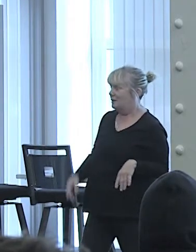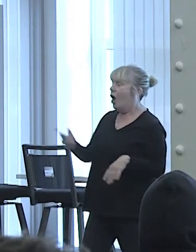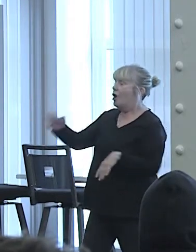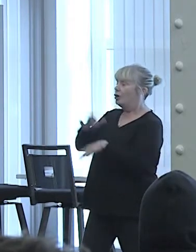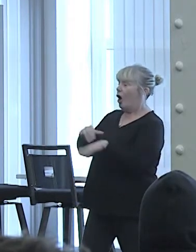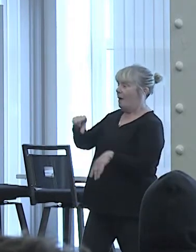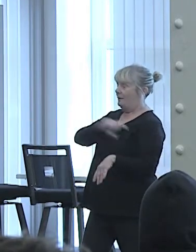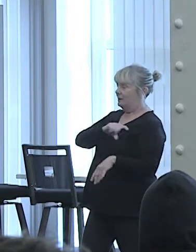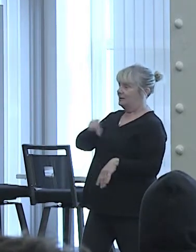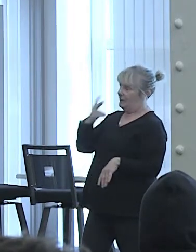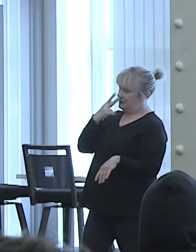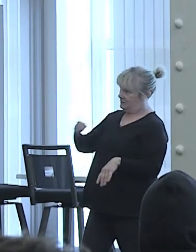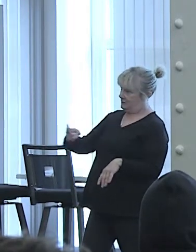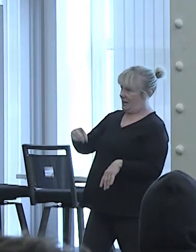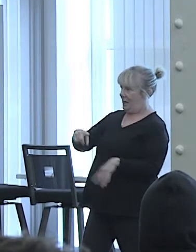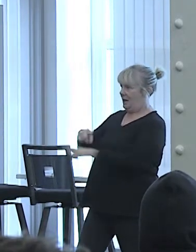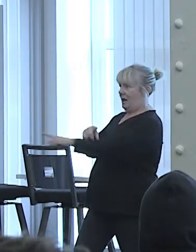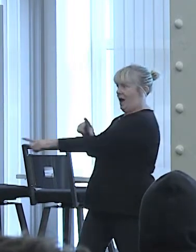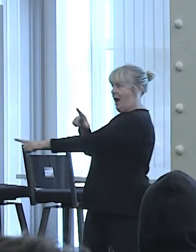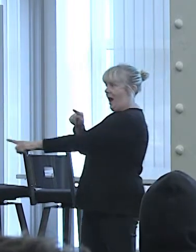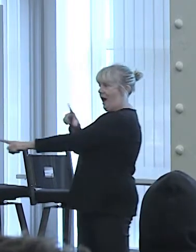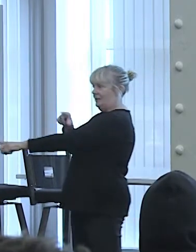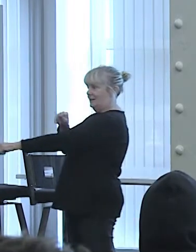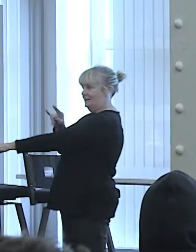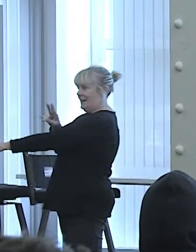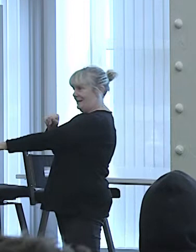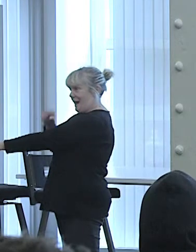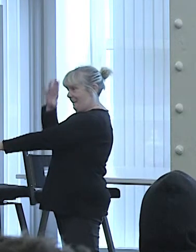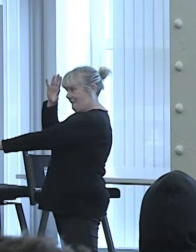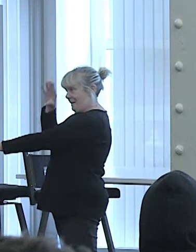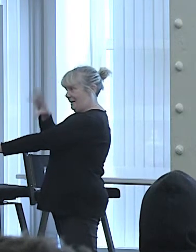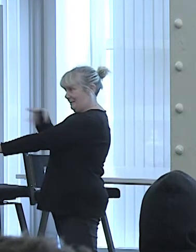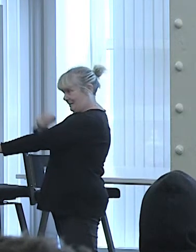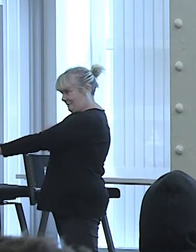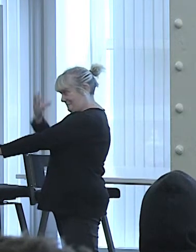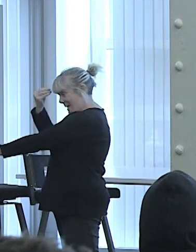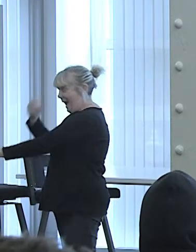Seeing a Latin-X man and a black man in public, that's why the police were called.